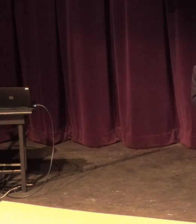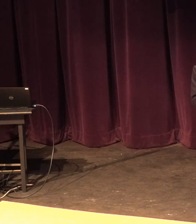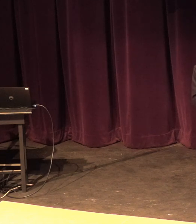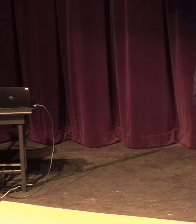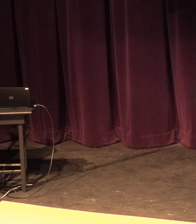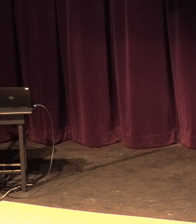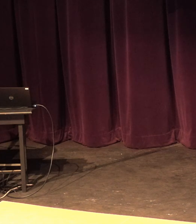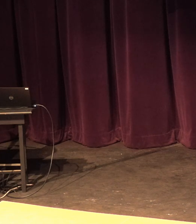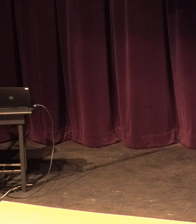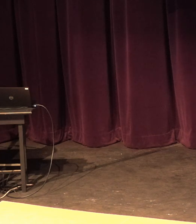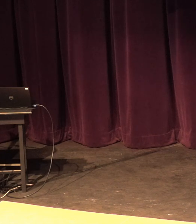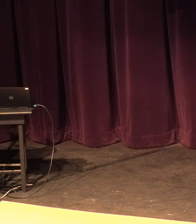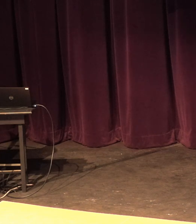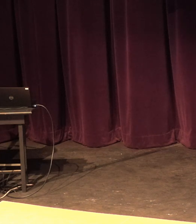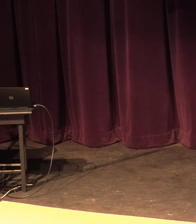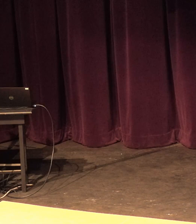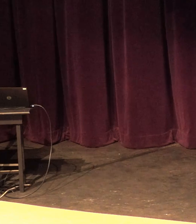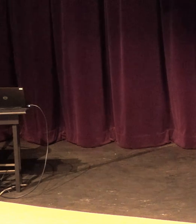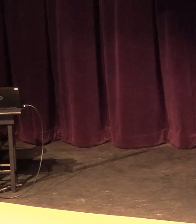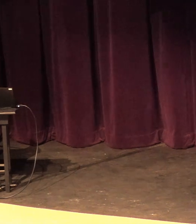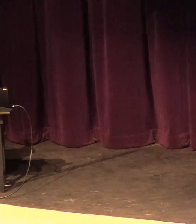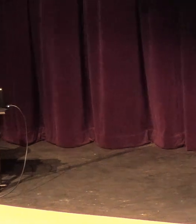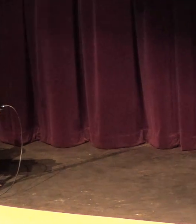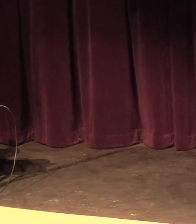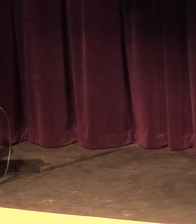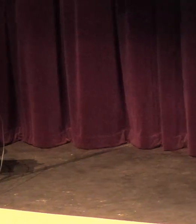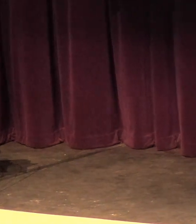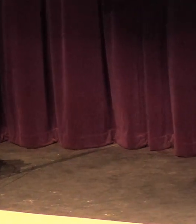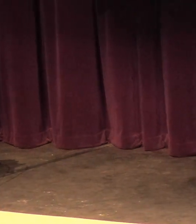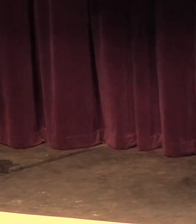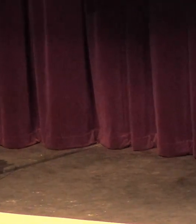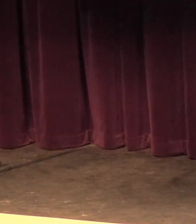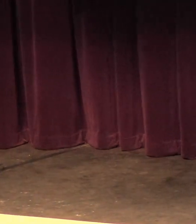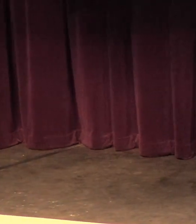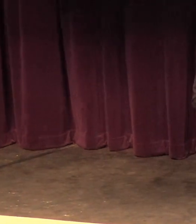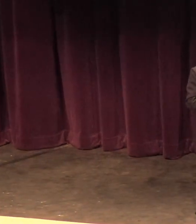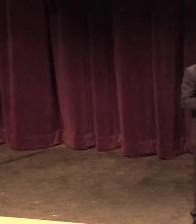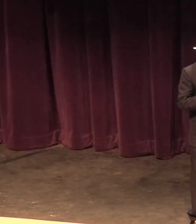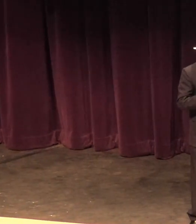student is somebody process son, somebody's daughter, somebody process dad or somebody process mom.